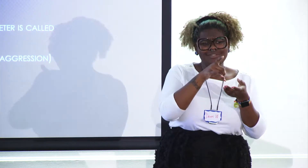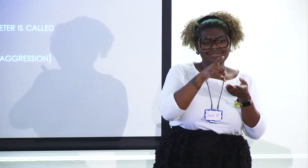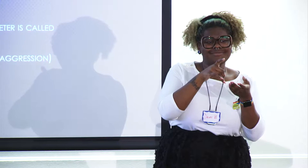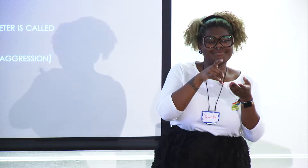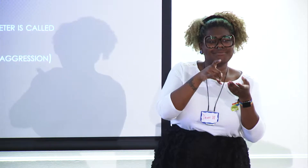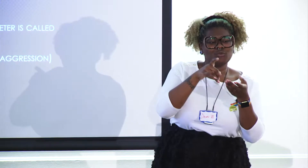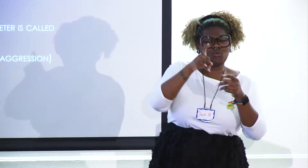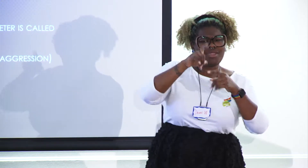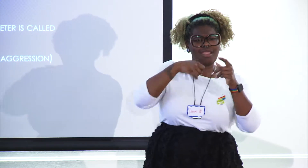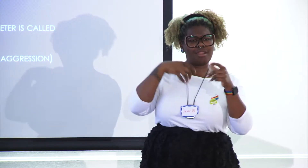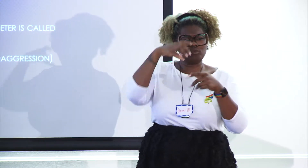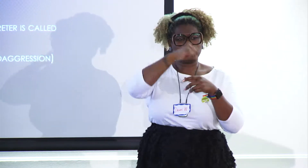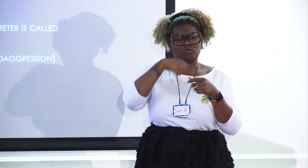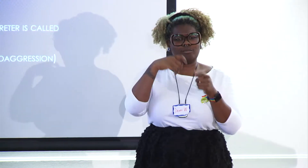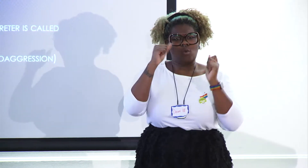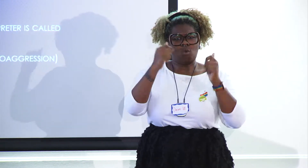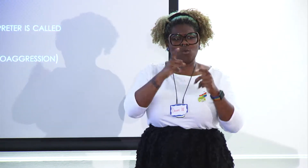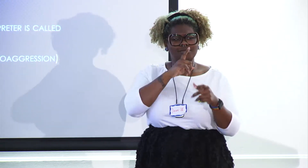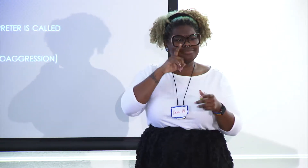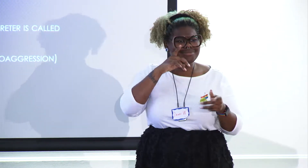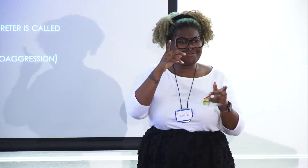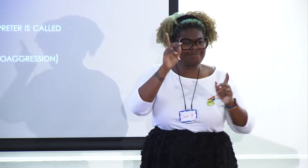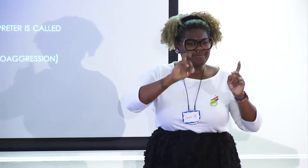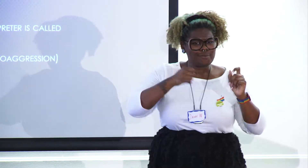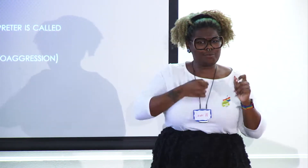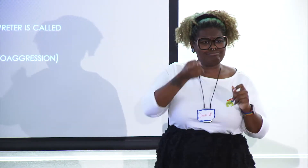back and forth in order to interact with a deaf person.